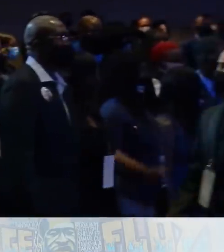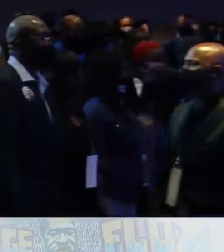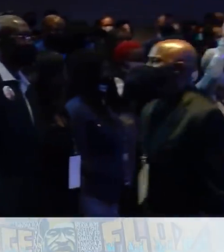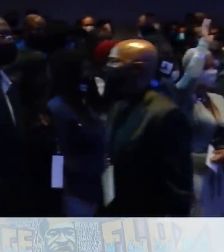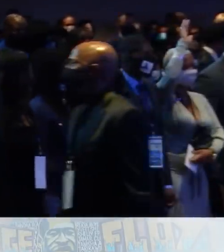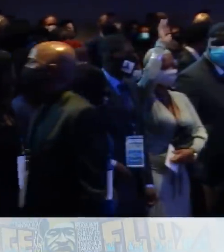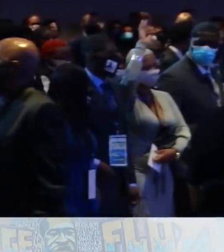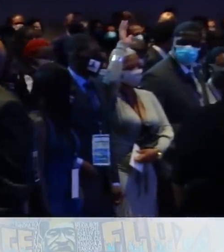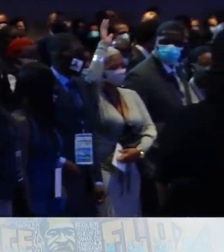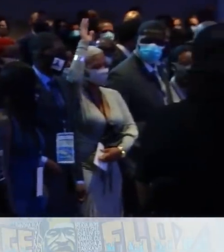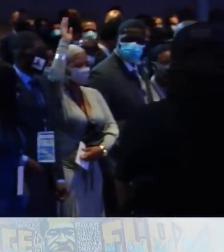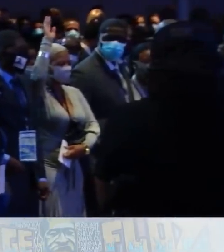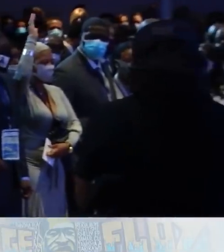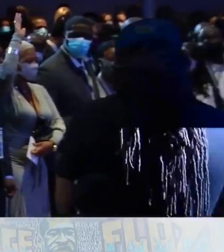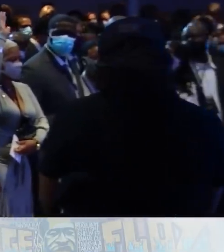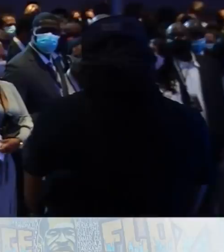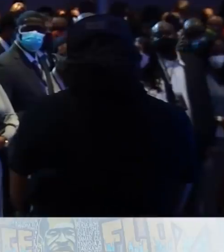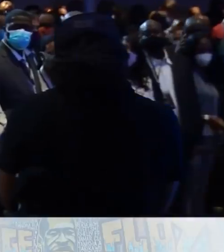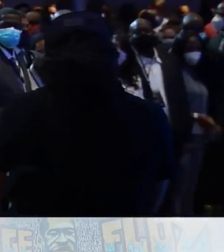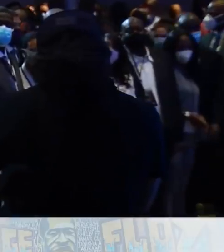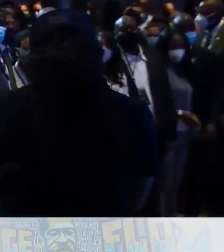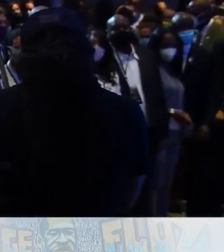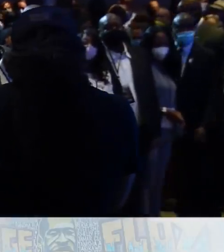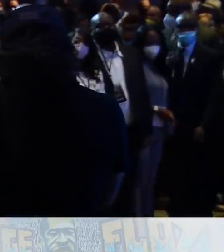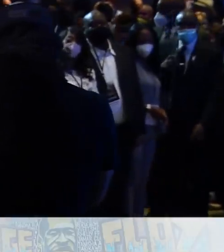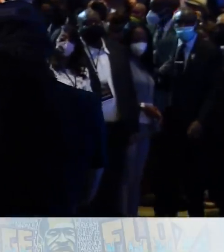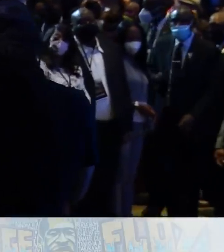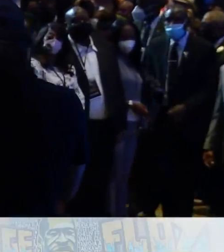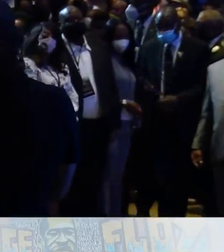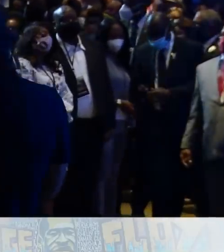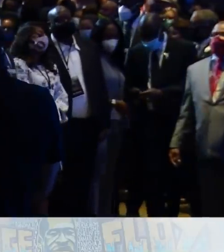IN TIME OF THE STORM YOU ARE